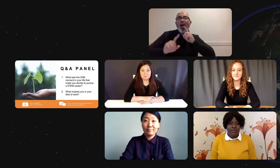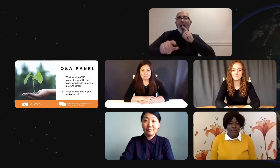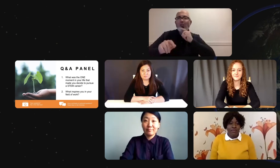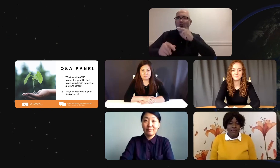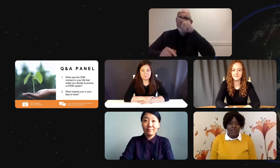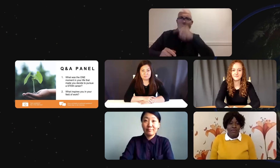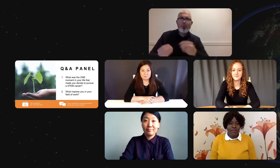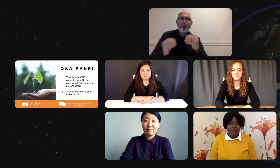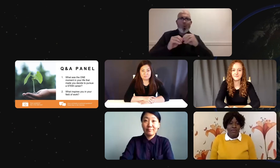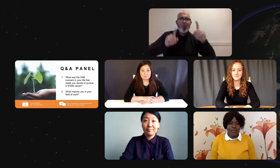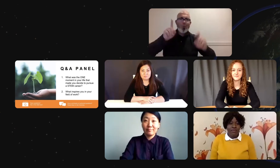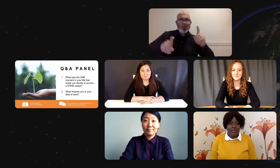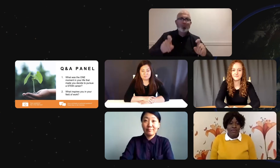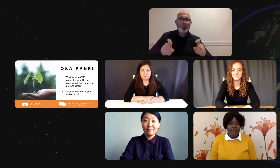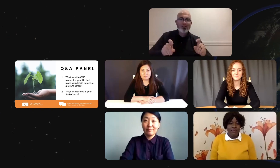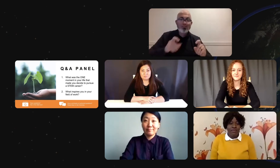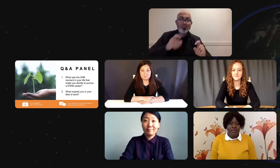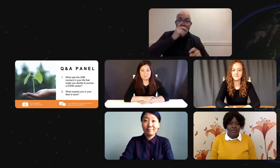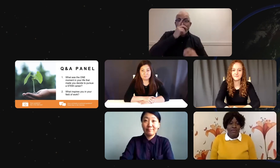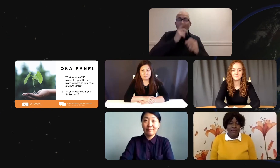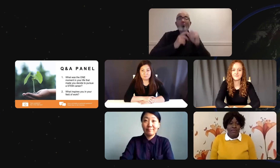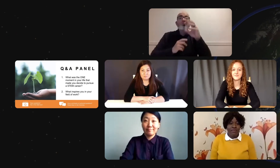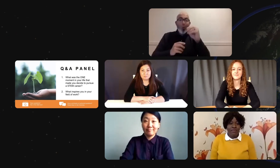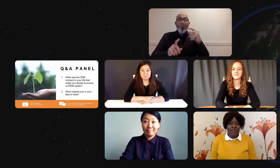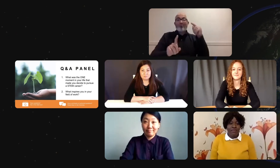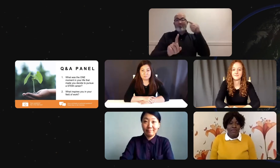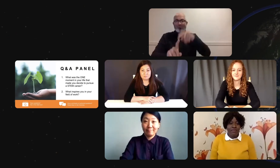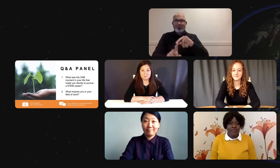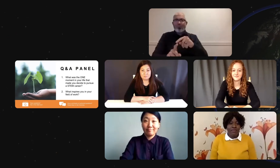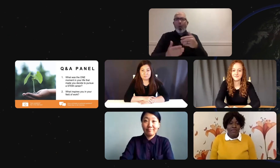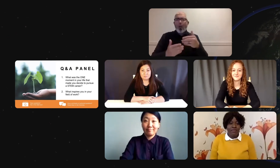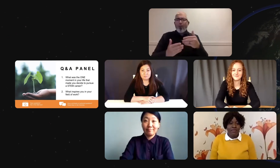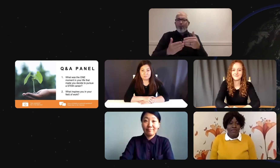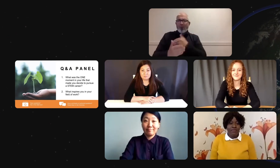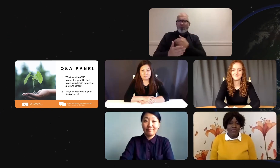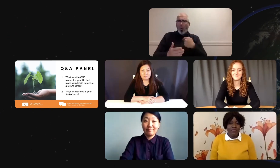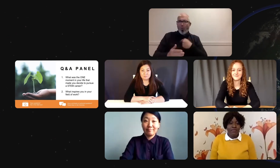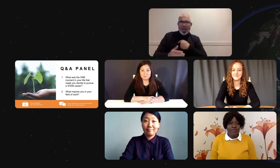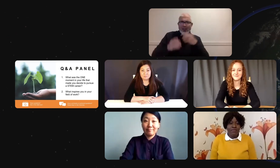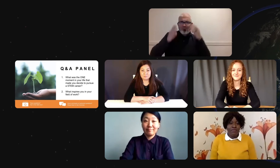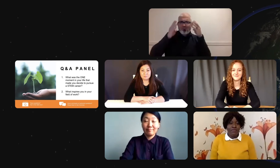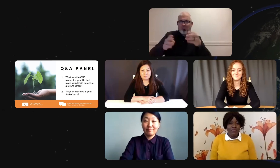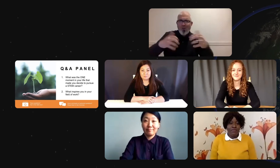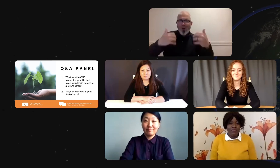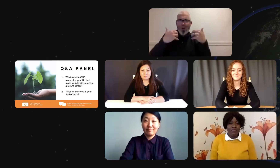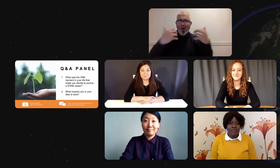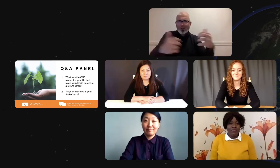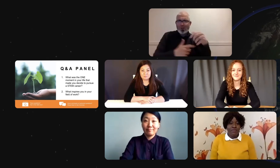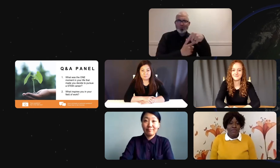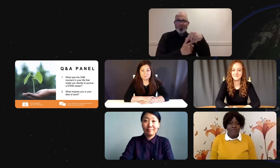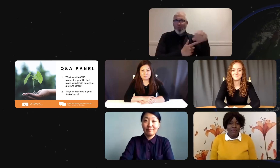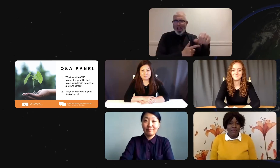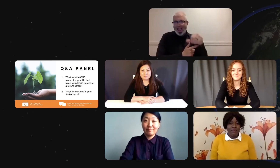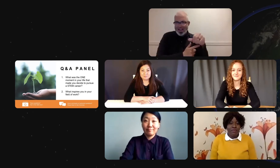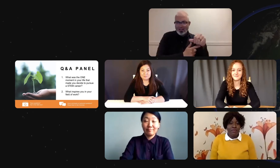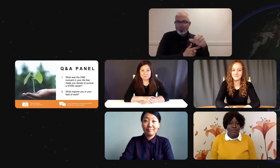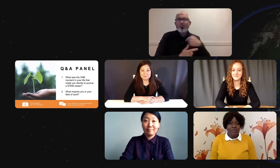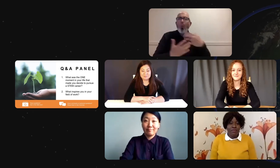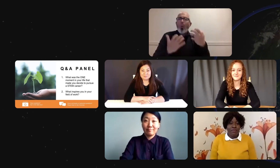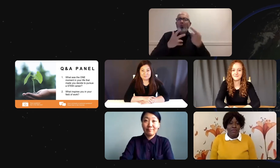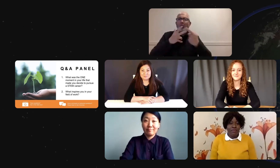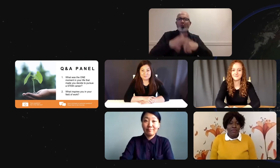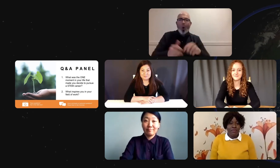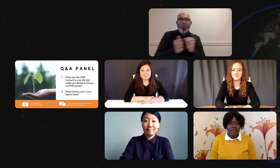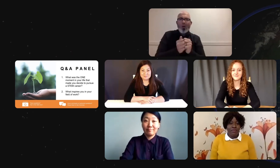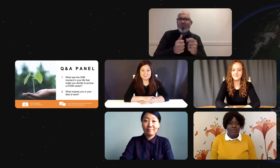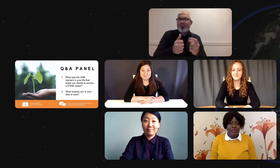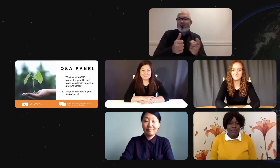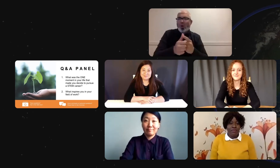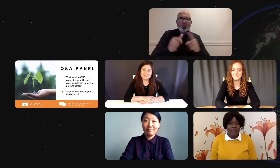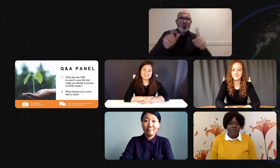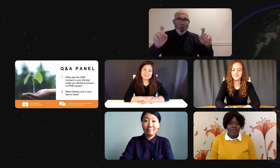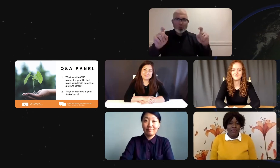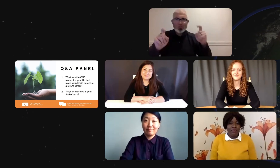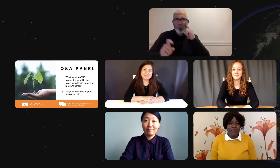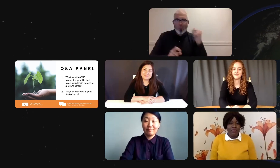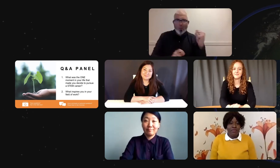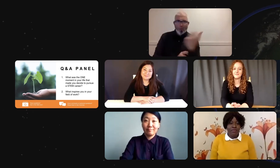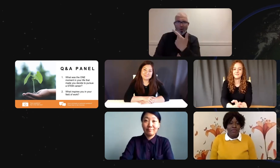When we release this webinar, we'll have those additional Q&As as part of that release.